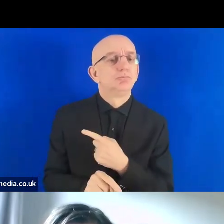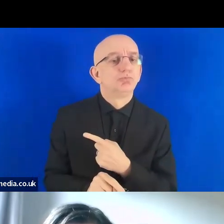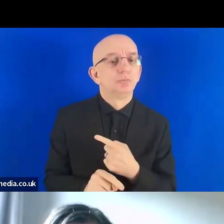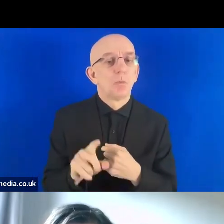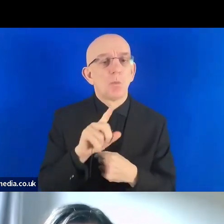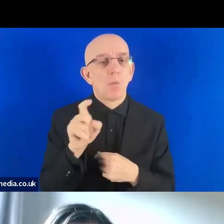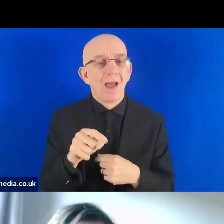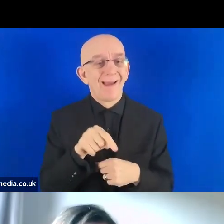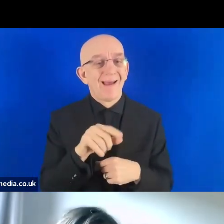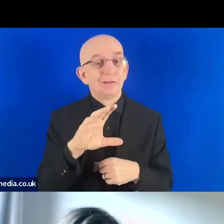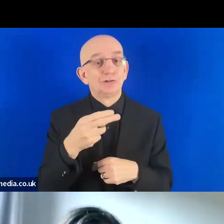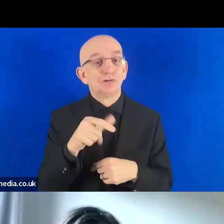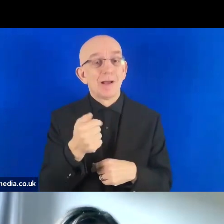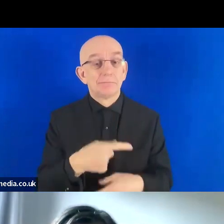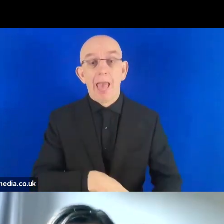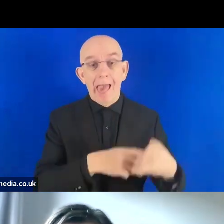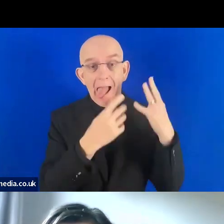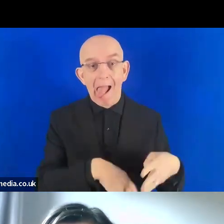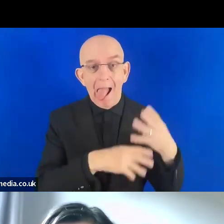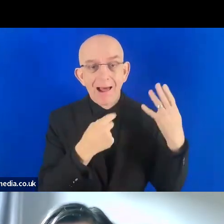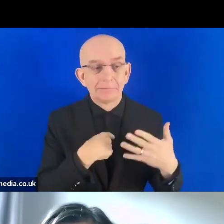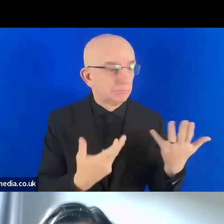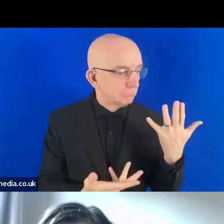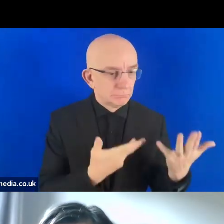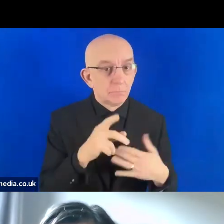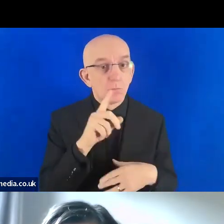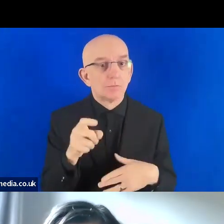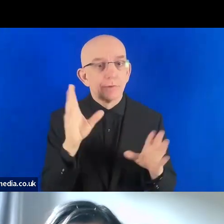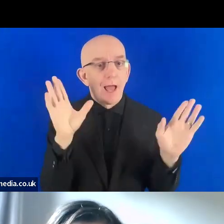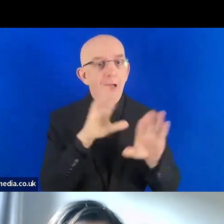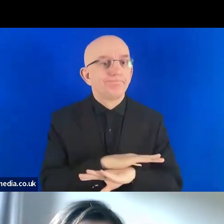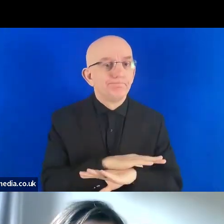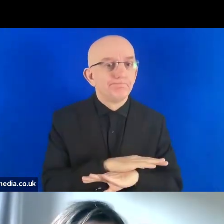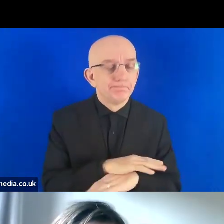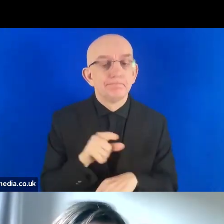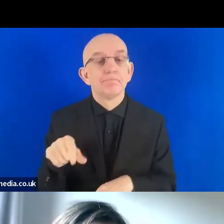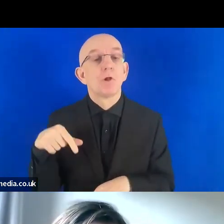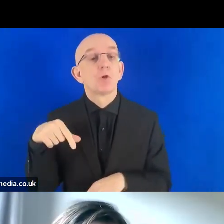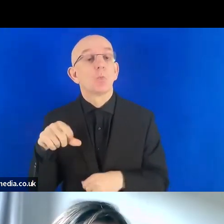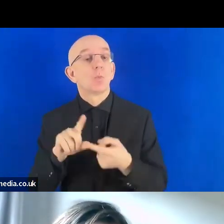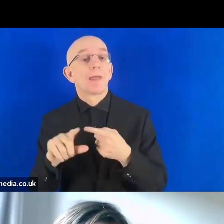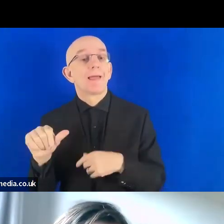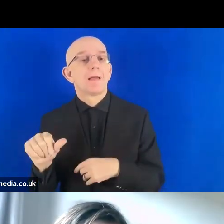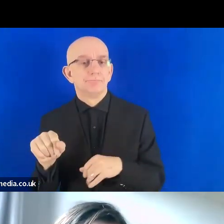I just want to ask for a time check from whoever is in our team. If you can just let us know how much longer we have,